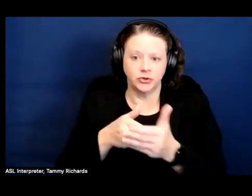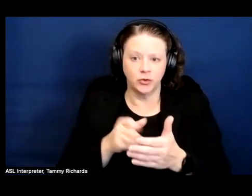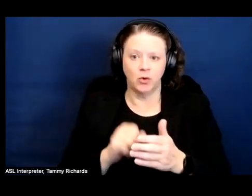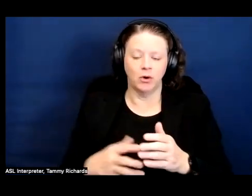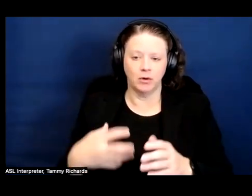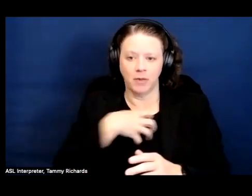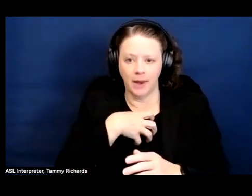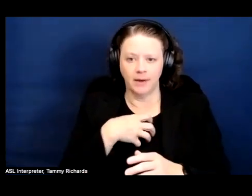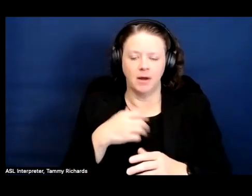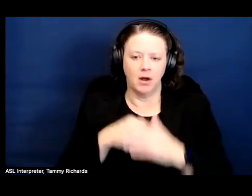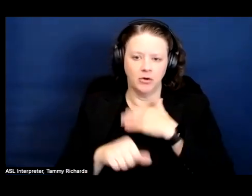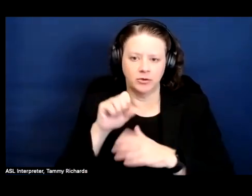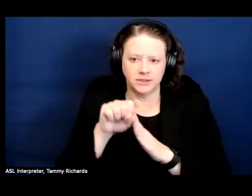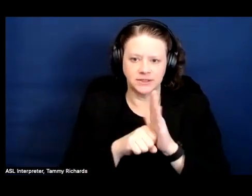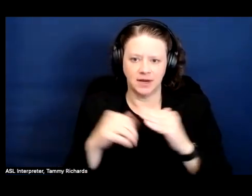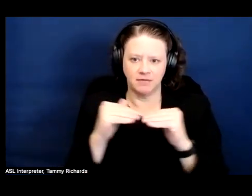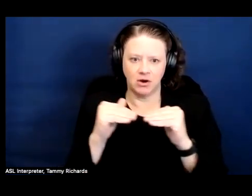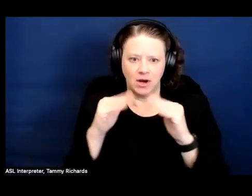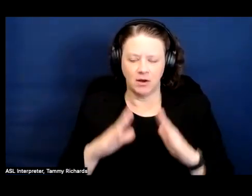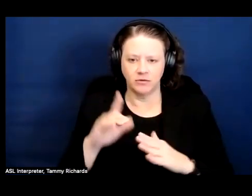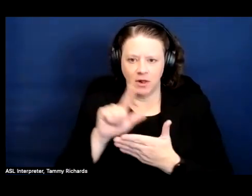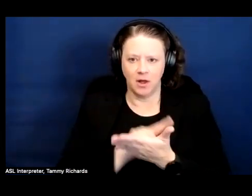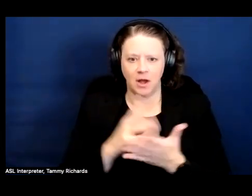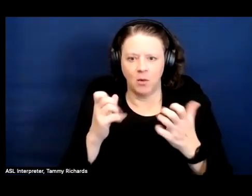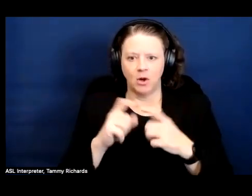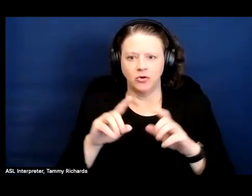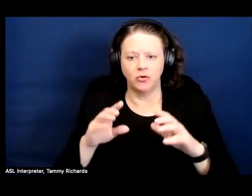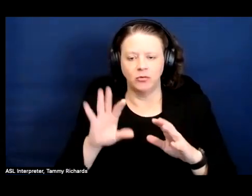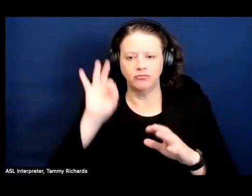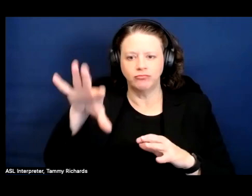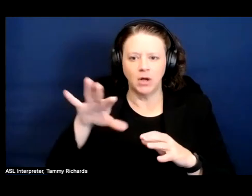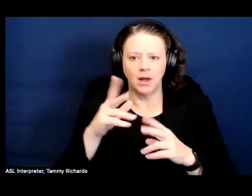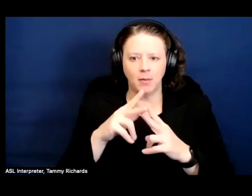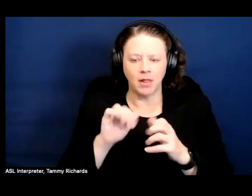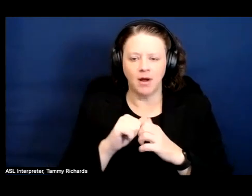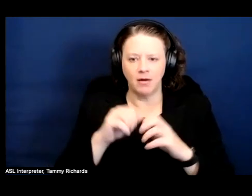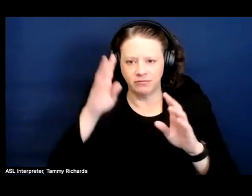because they have these assistance to be able to move to other neighborhoods